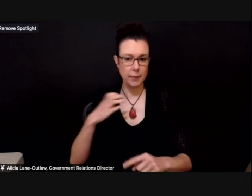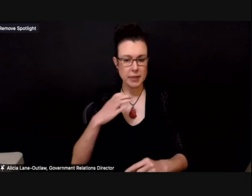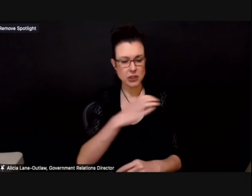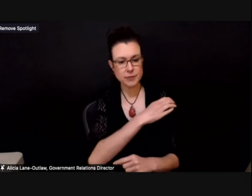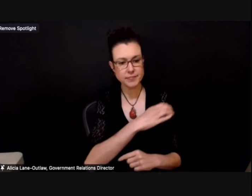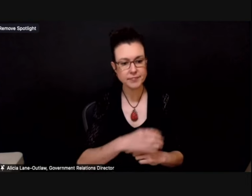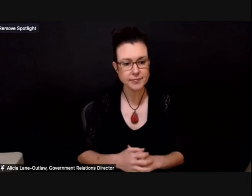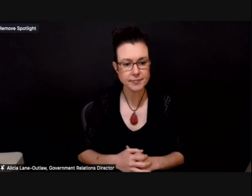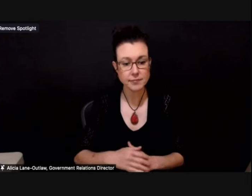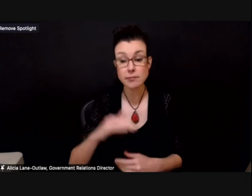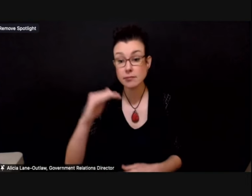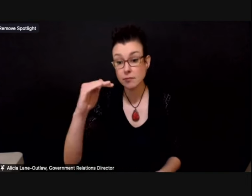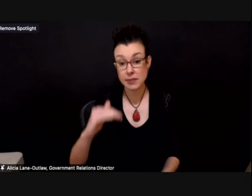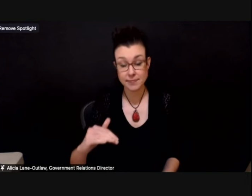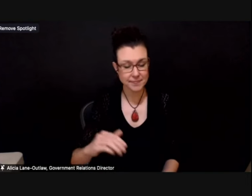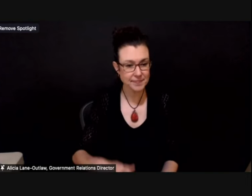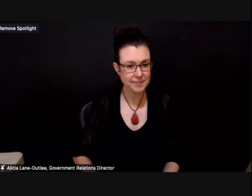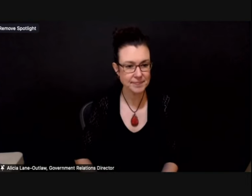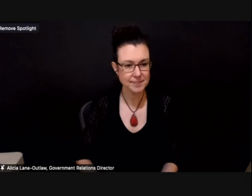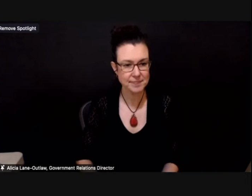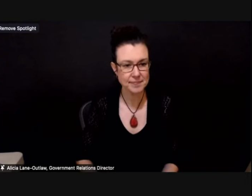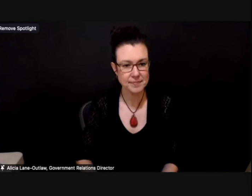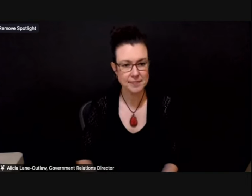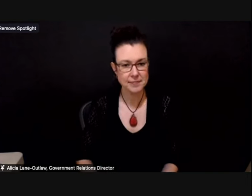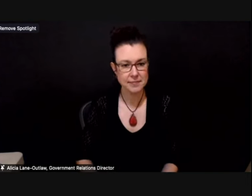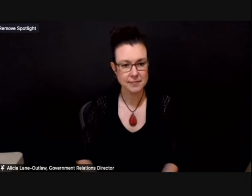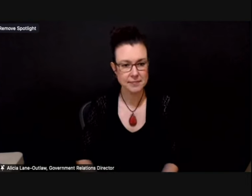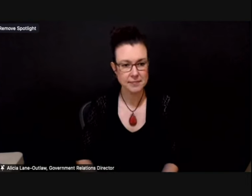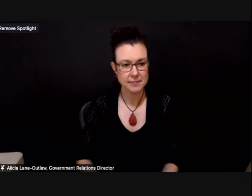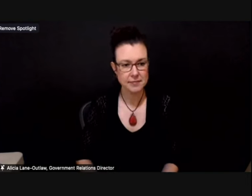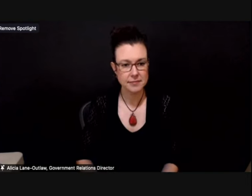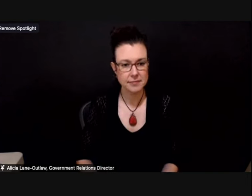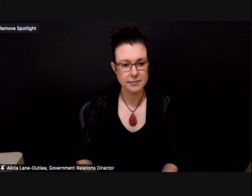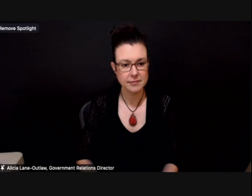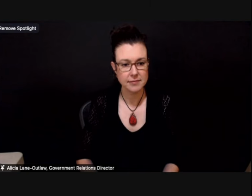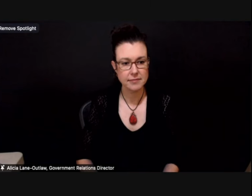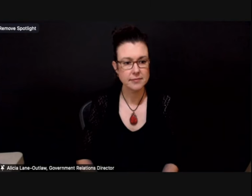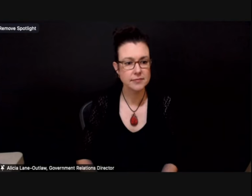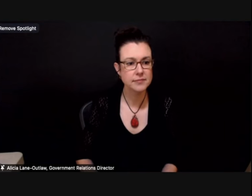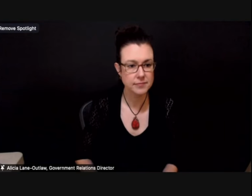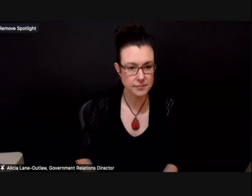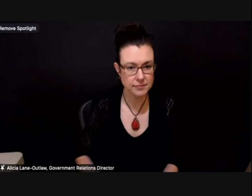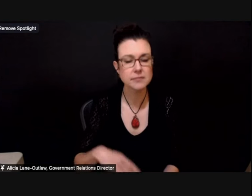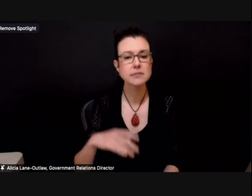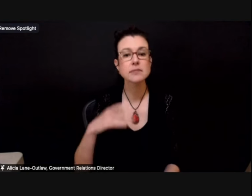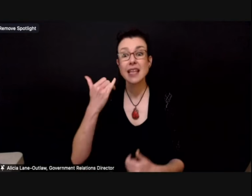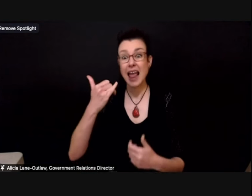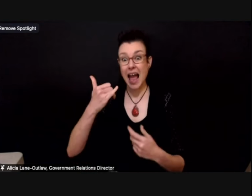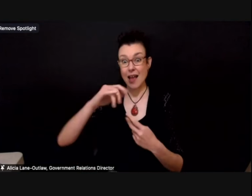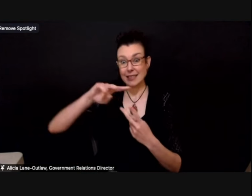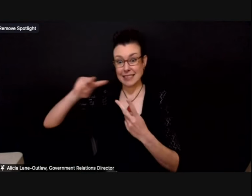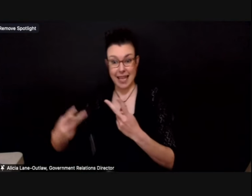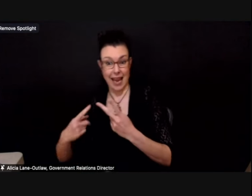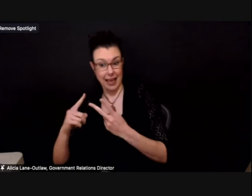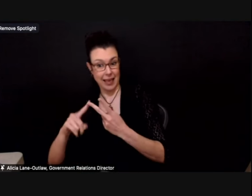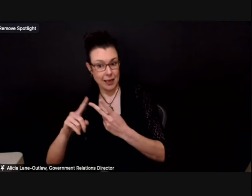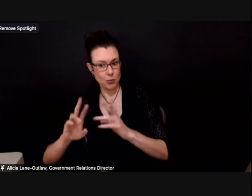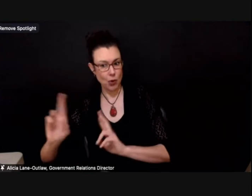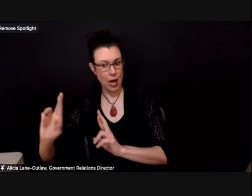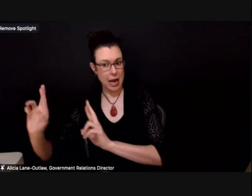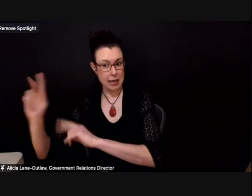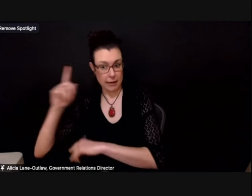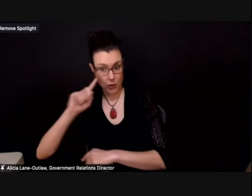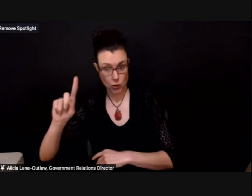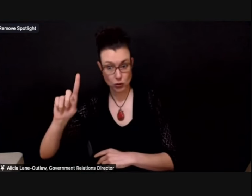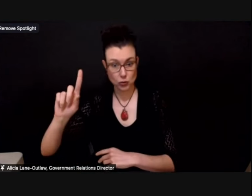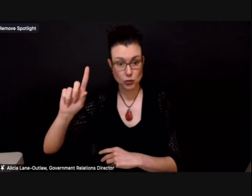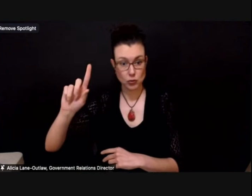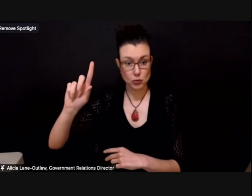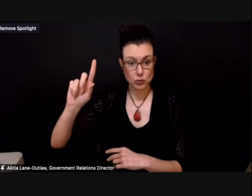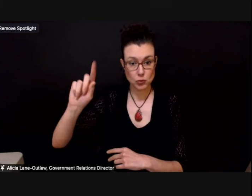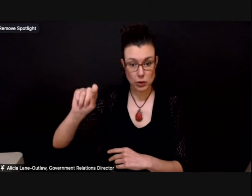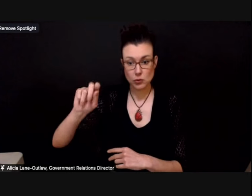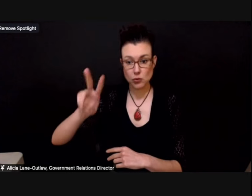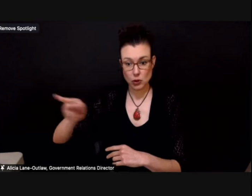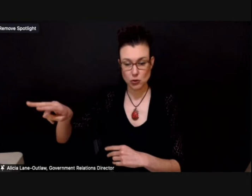Commission (ongoing). The second activity is preparations for 2022.